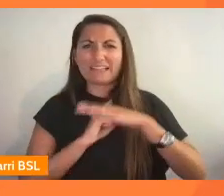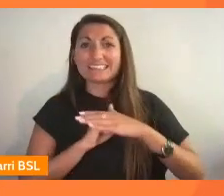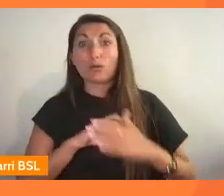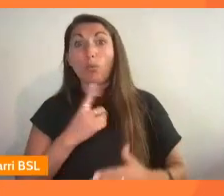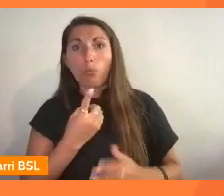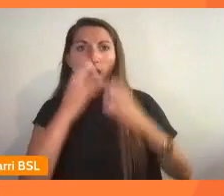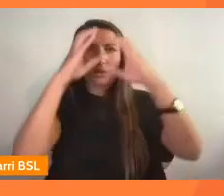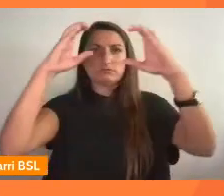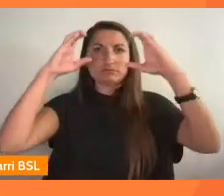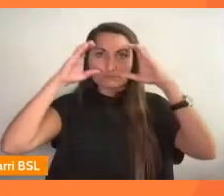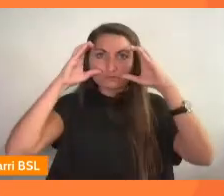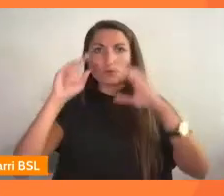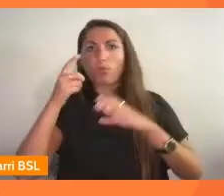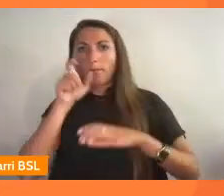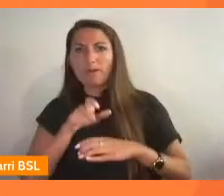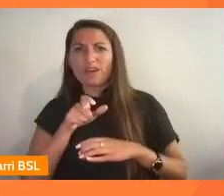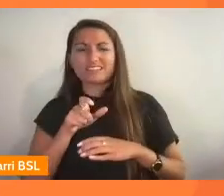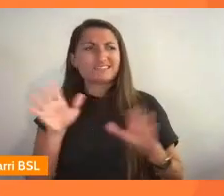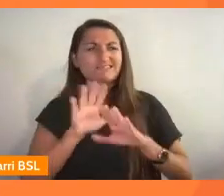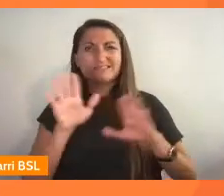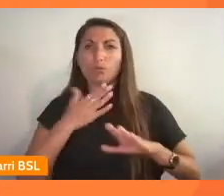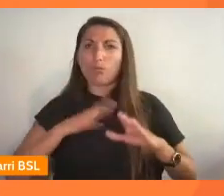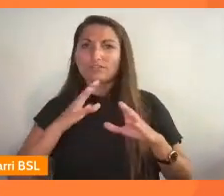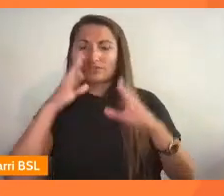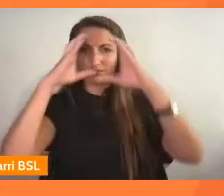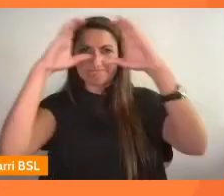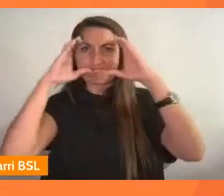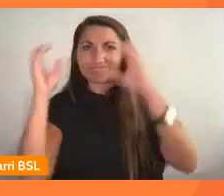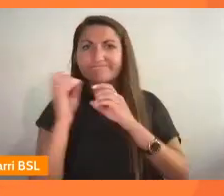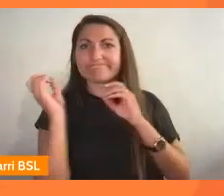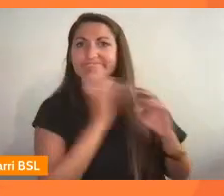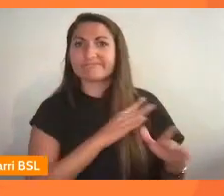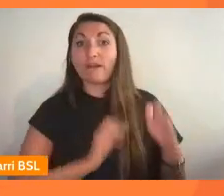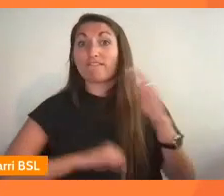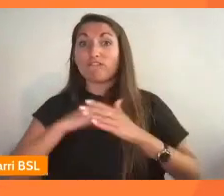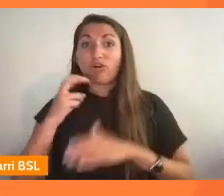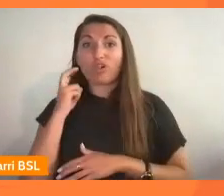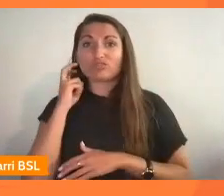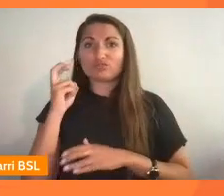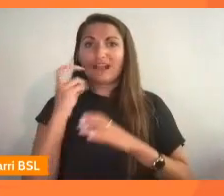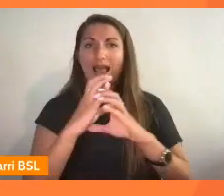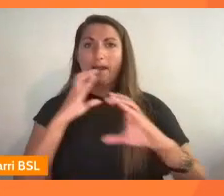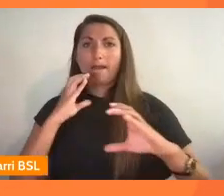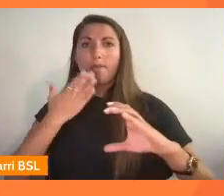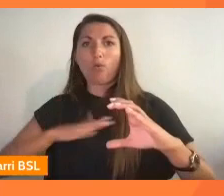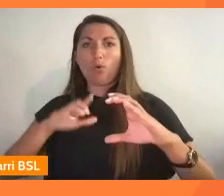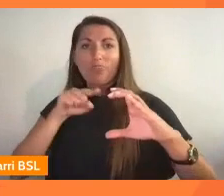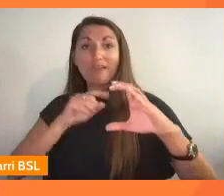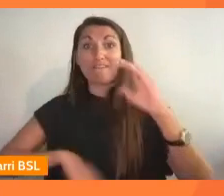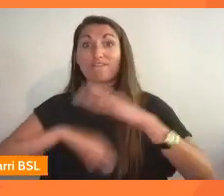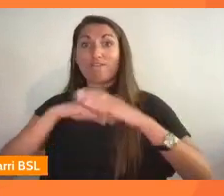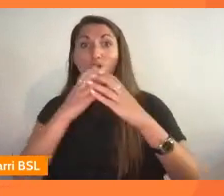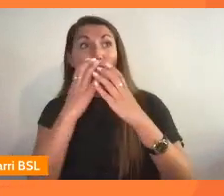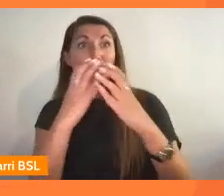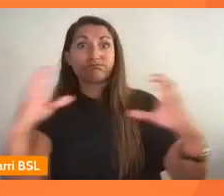Actually if a whole tram becomes a headset, then lots more people can have a shared experience.